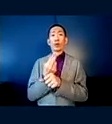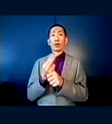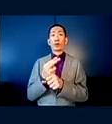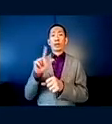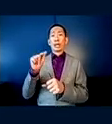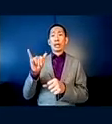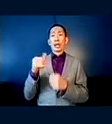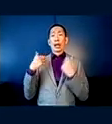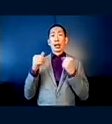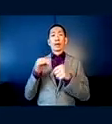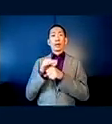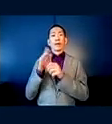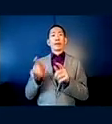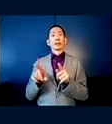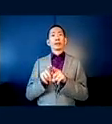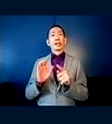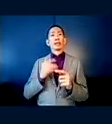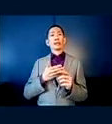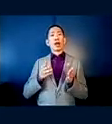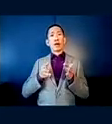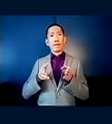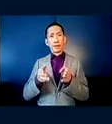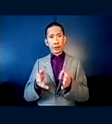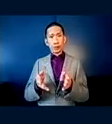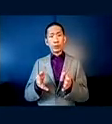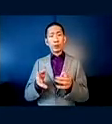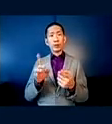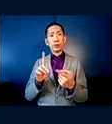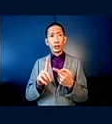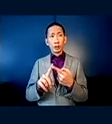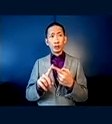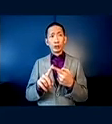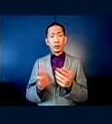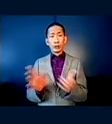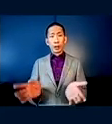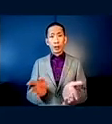ADVISORS, OR USING LAY HEALTH ADVISORS AS OUR SORT OF VEHICLE